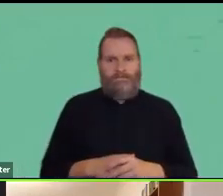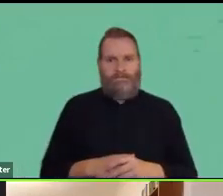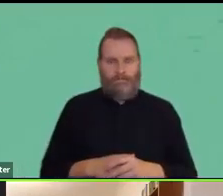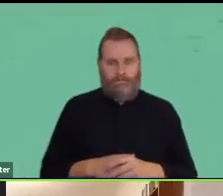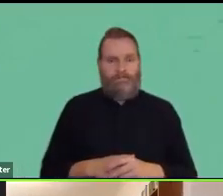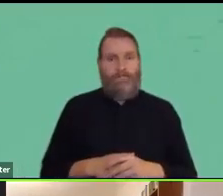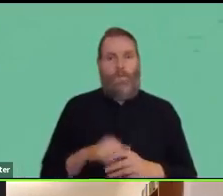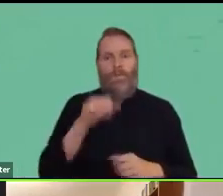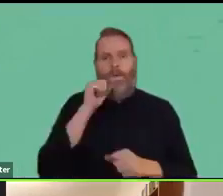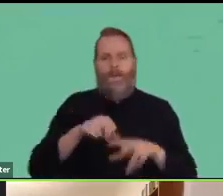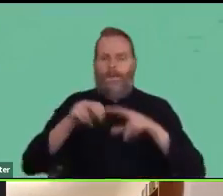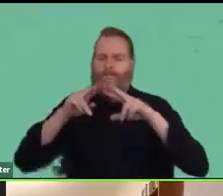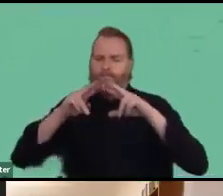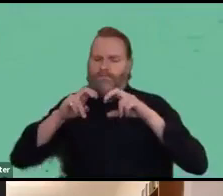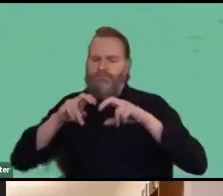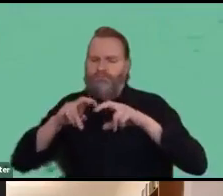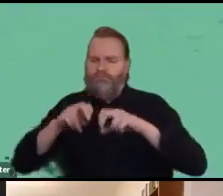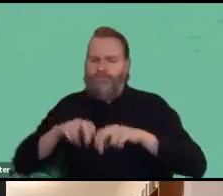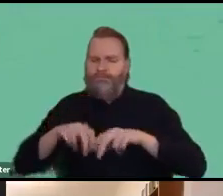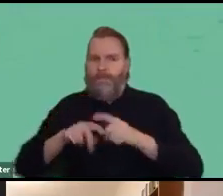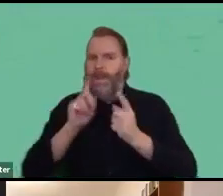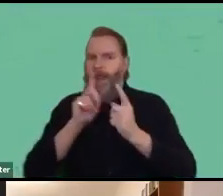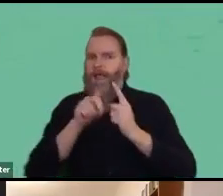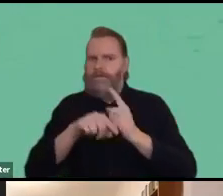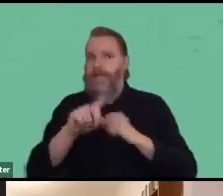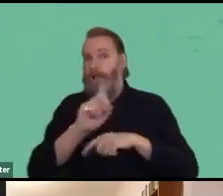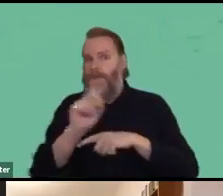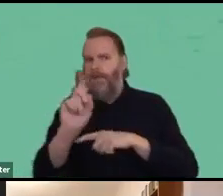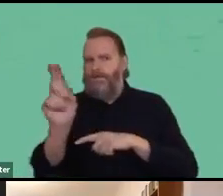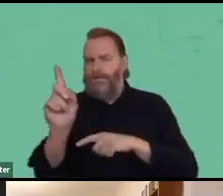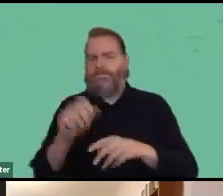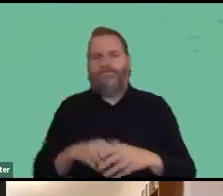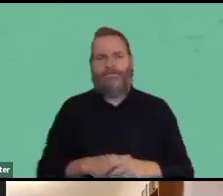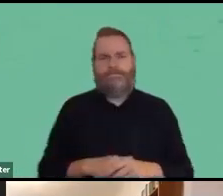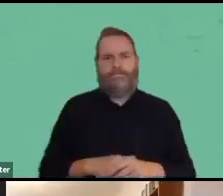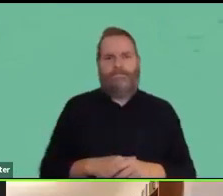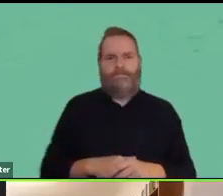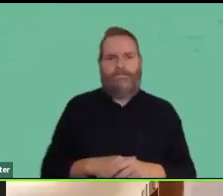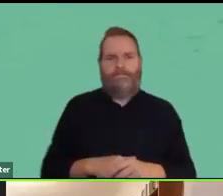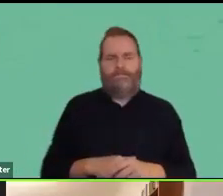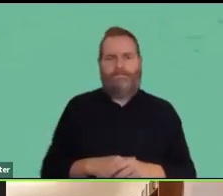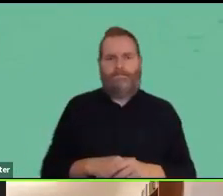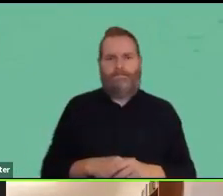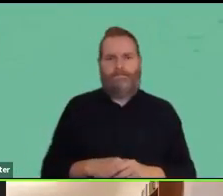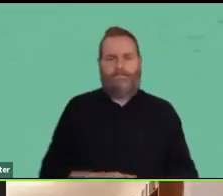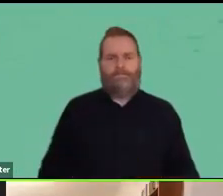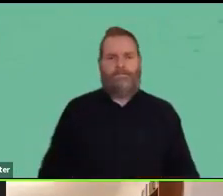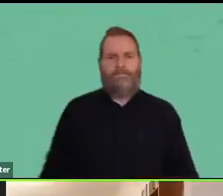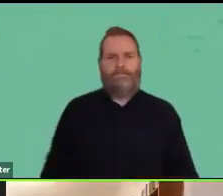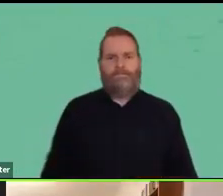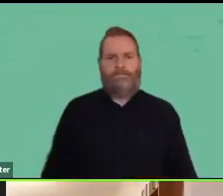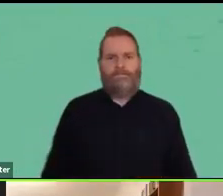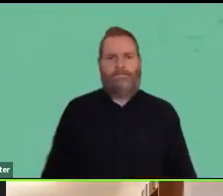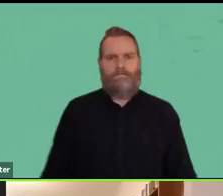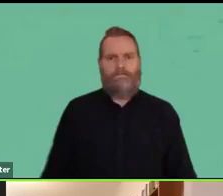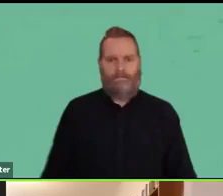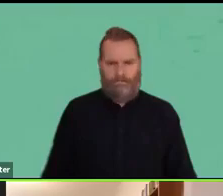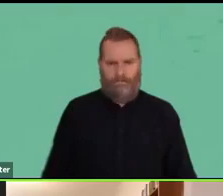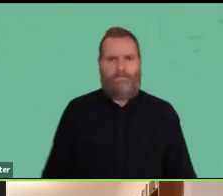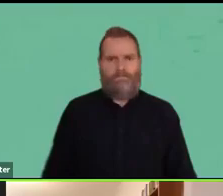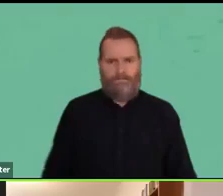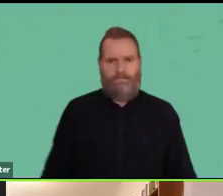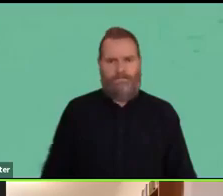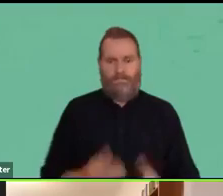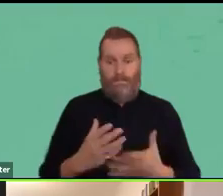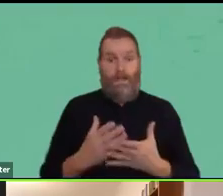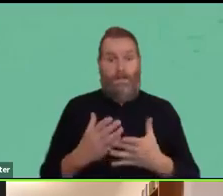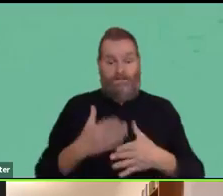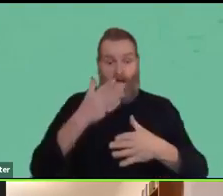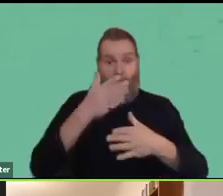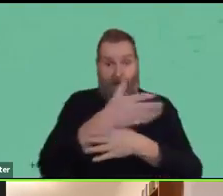and get back to people yeah um in in terms of the any proposed action our our starting point